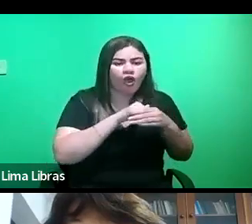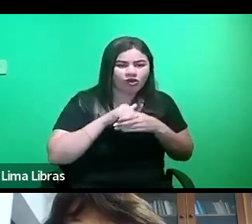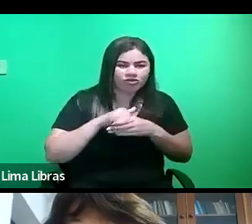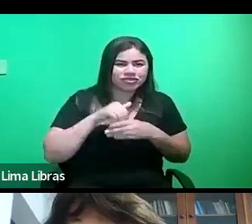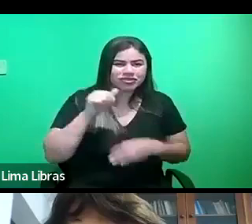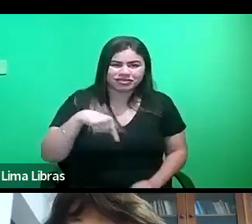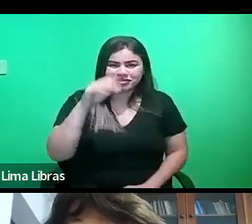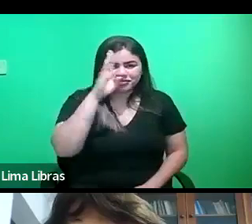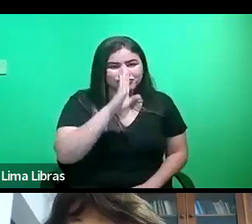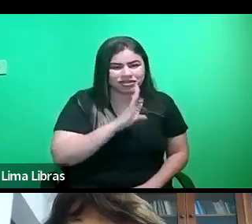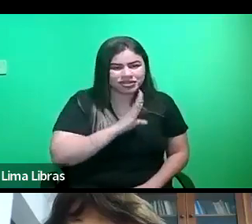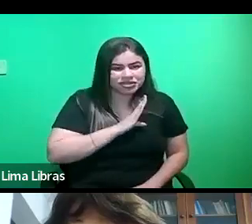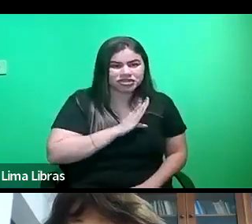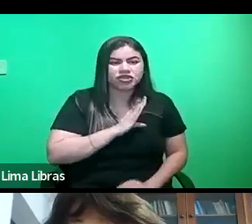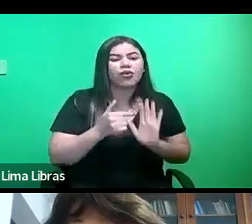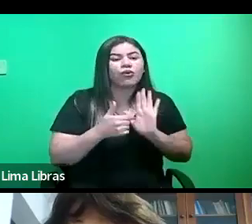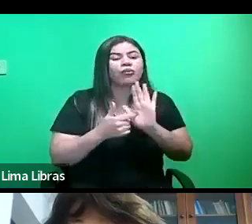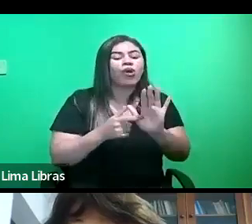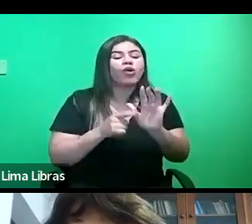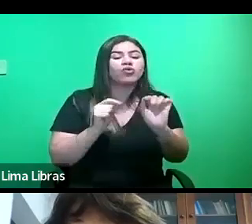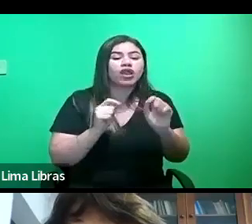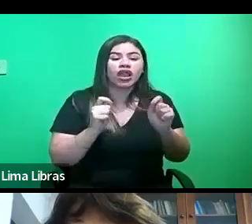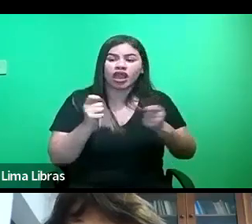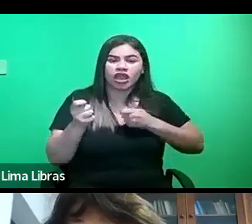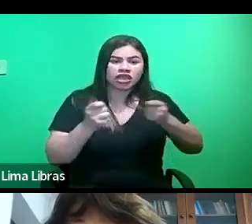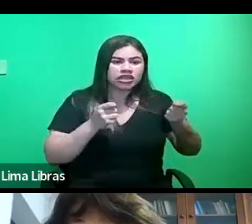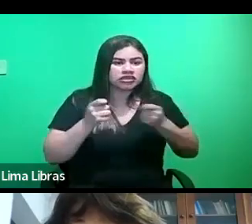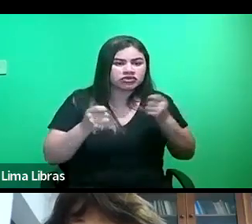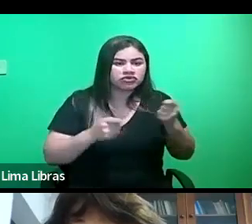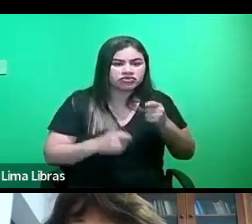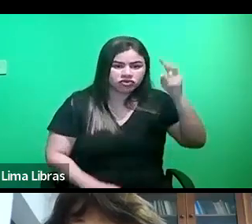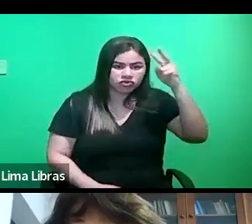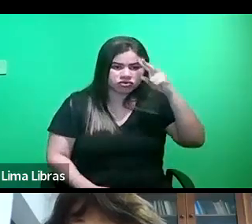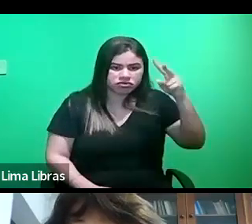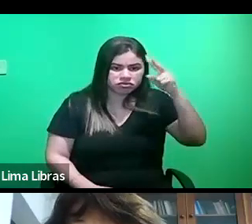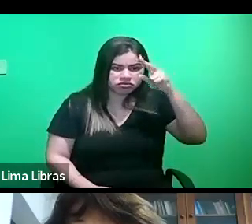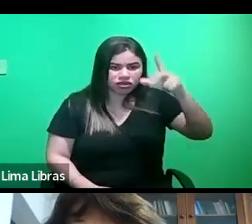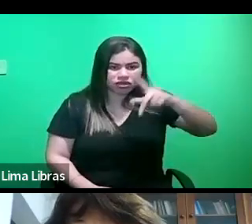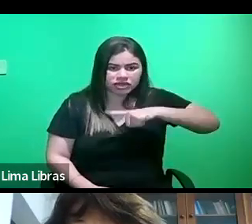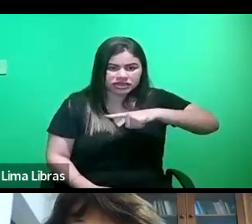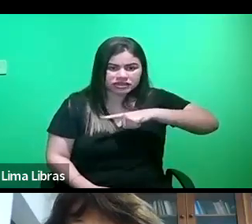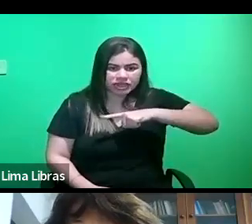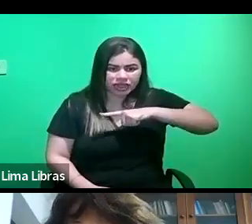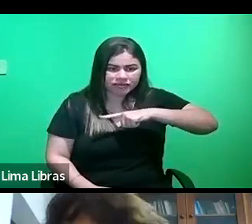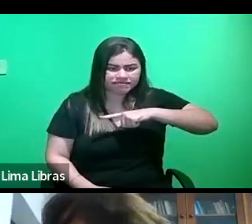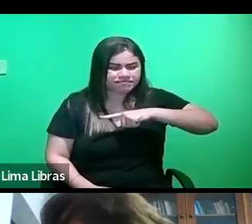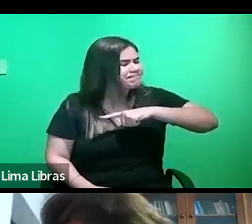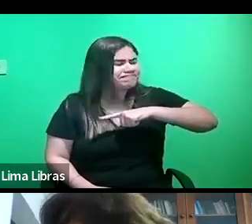Don't control history They think they do and they'd and they'd like to do. but they